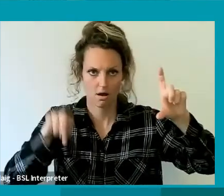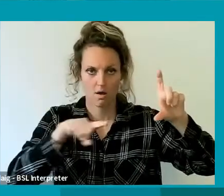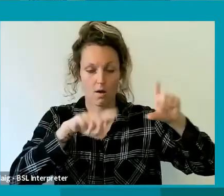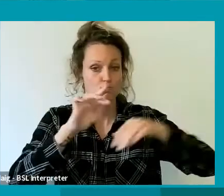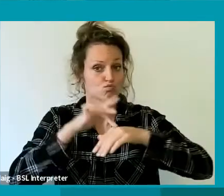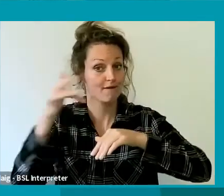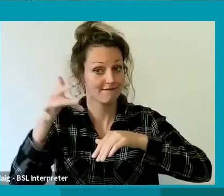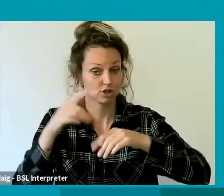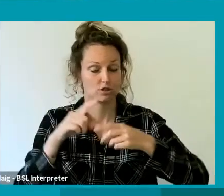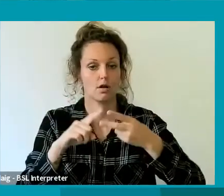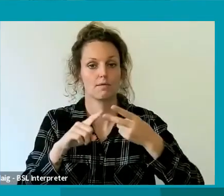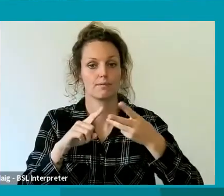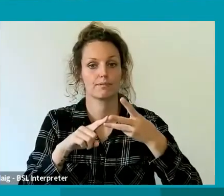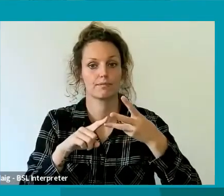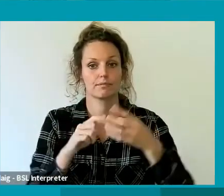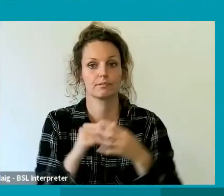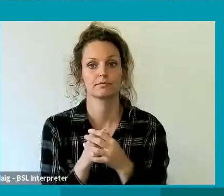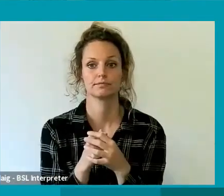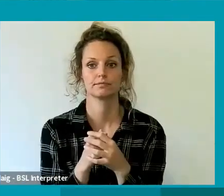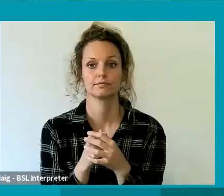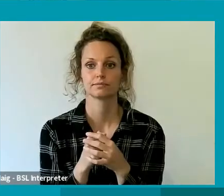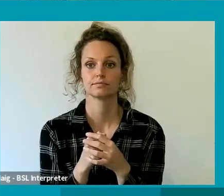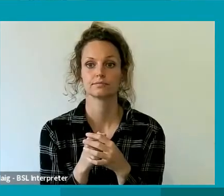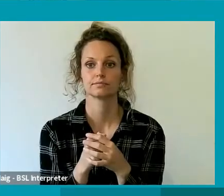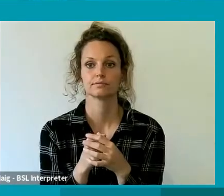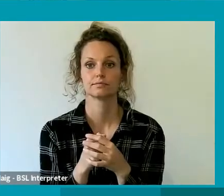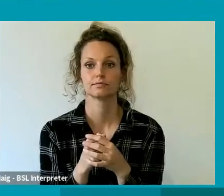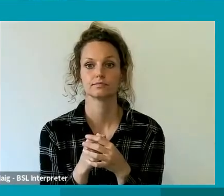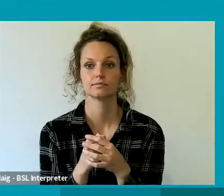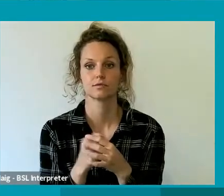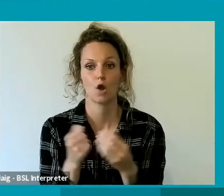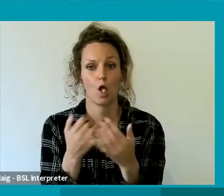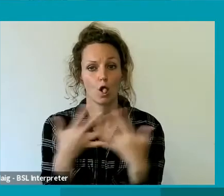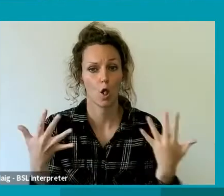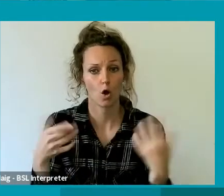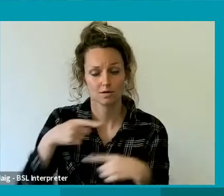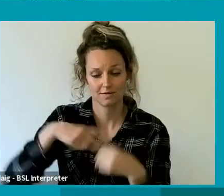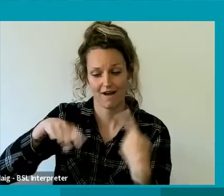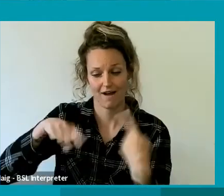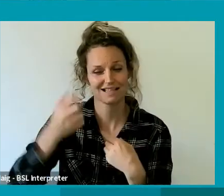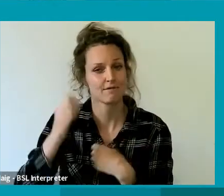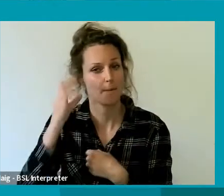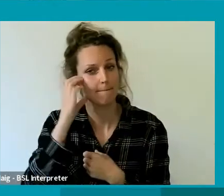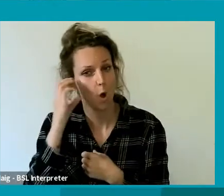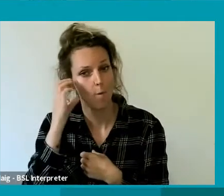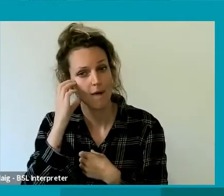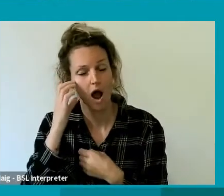Layout that you're using. A lot of us have mobile phones, iPads, Macs.